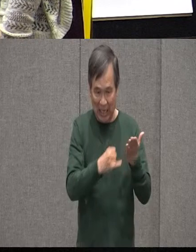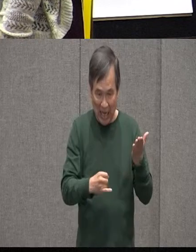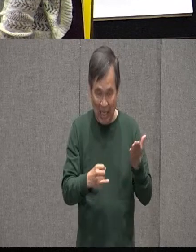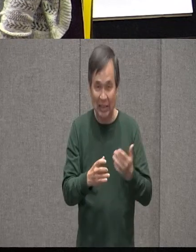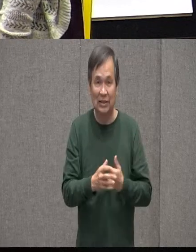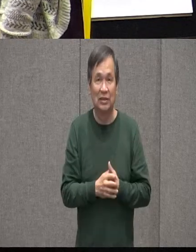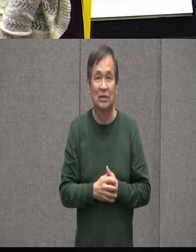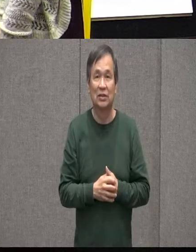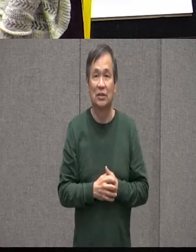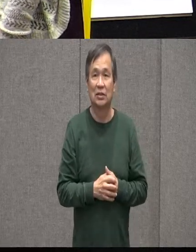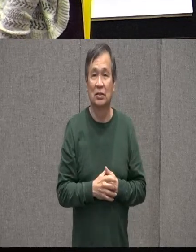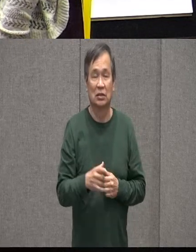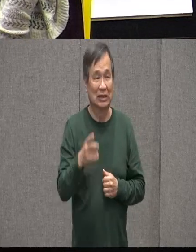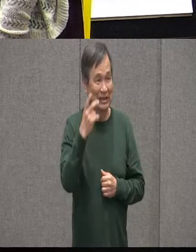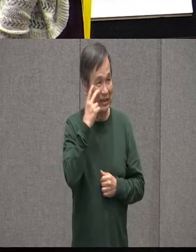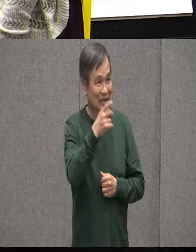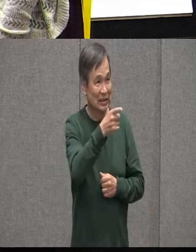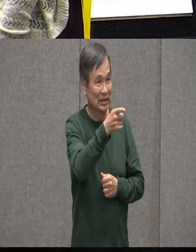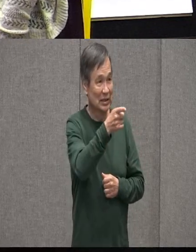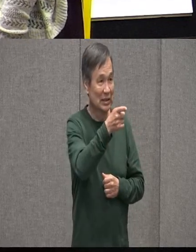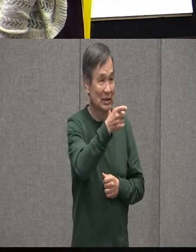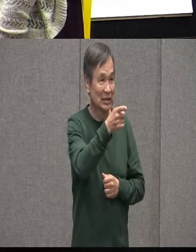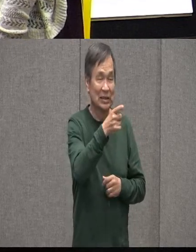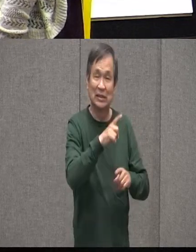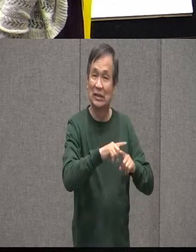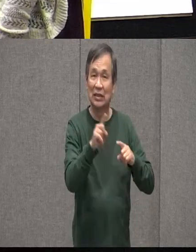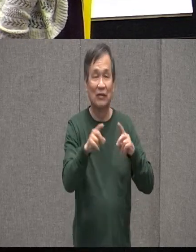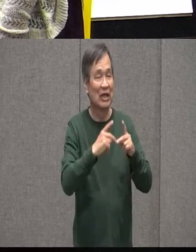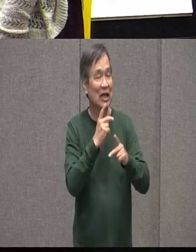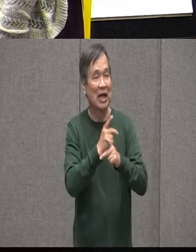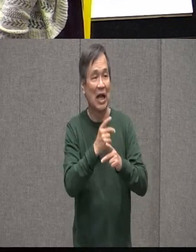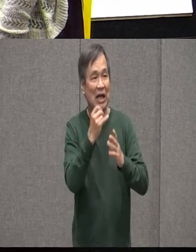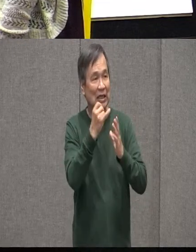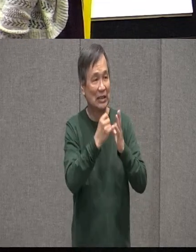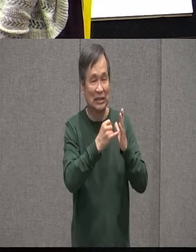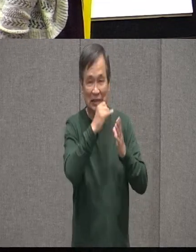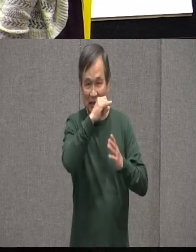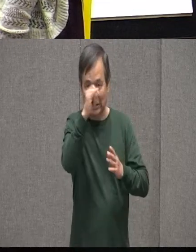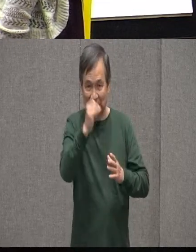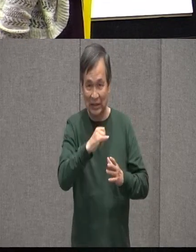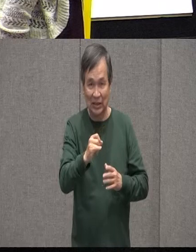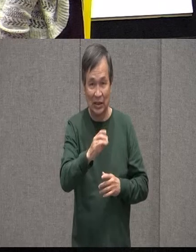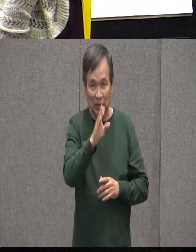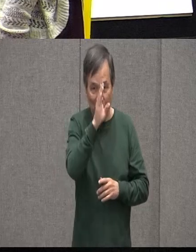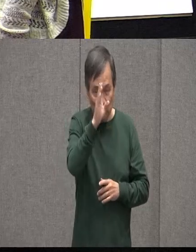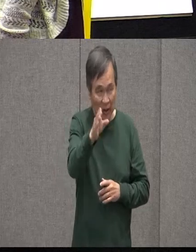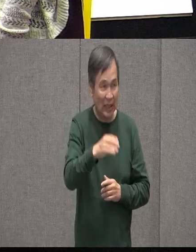And you can print all different types of lines with cardboard. You can do straight lines.